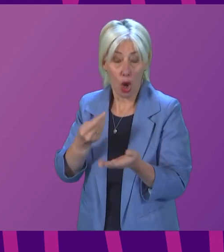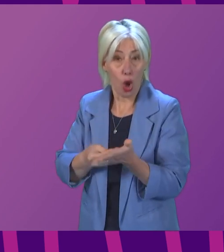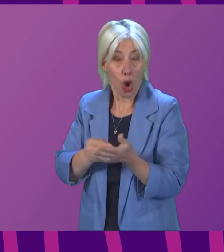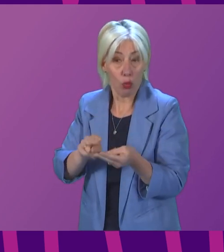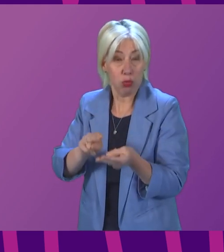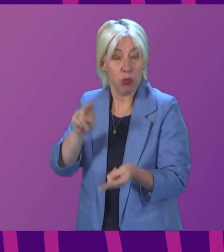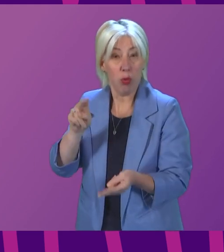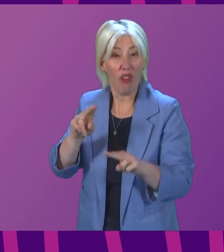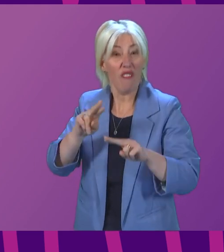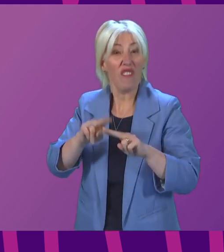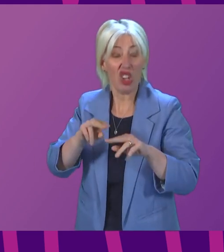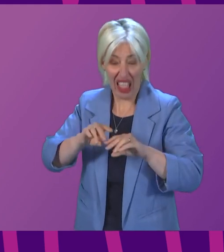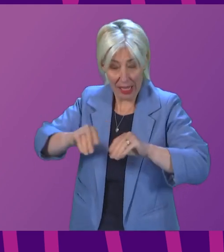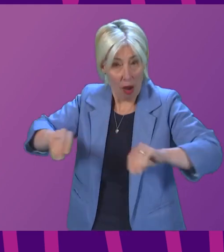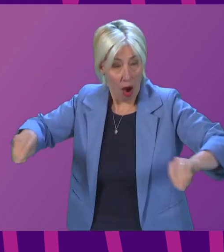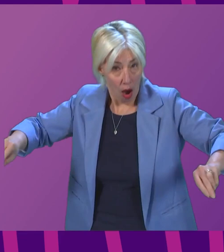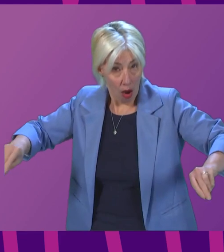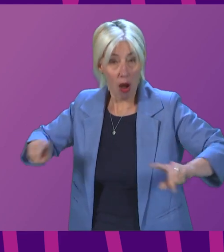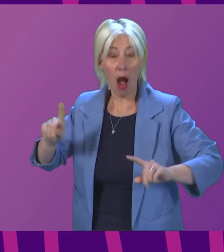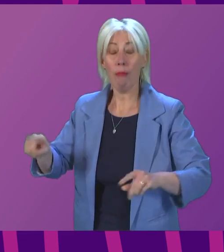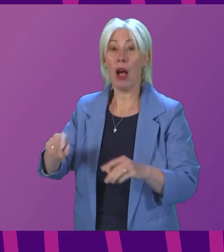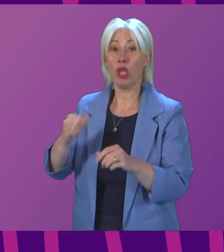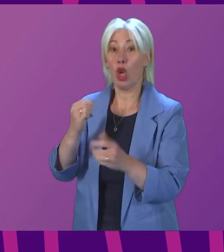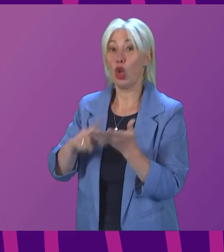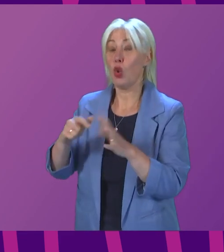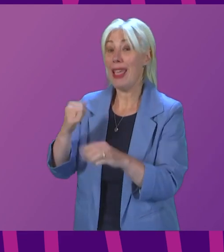The United Kingdom Government has announced steps to address that uncertainty among growers